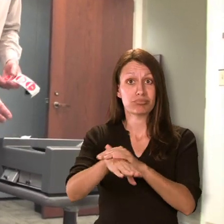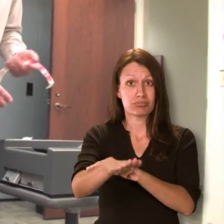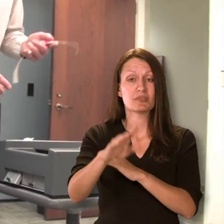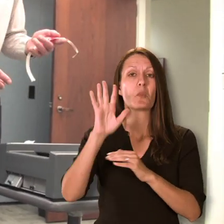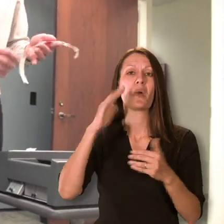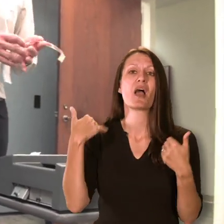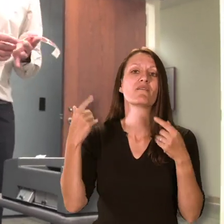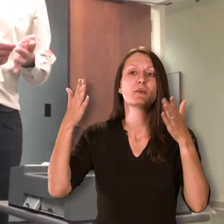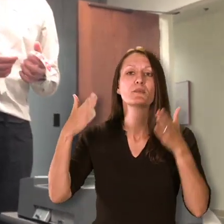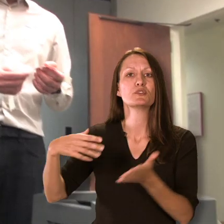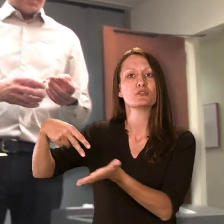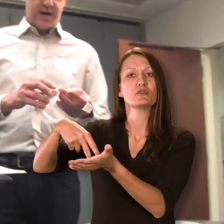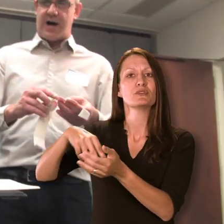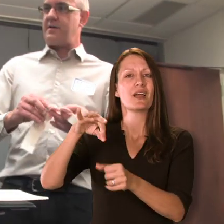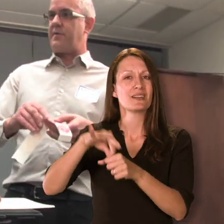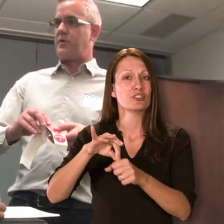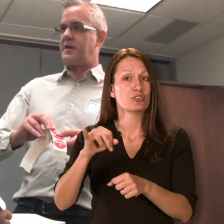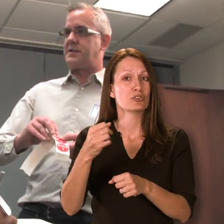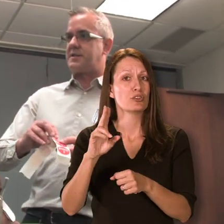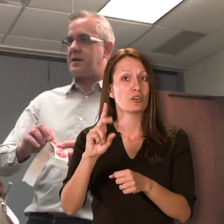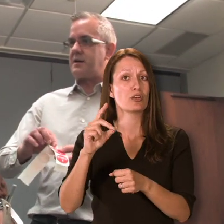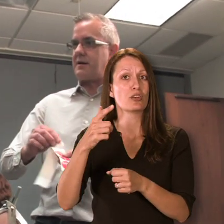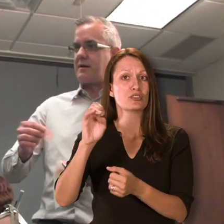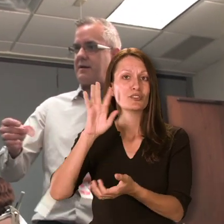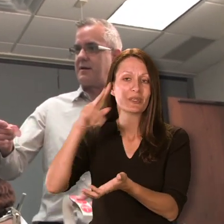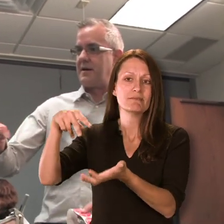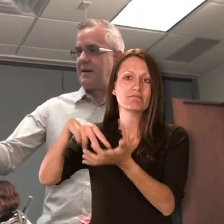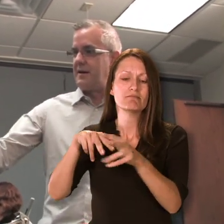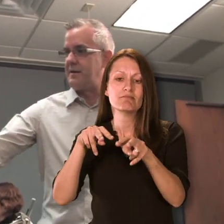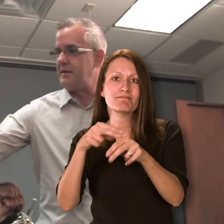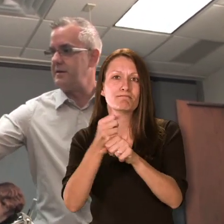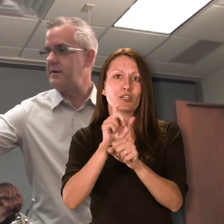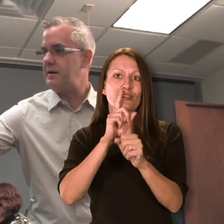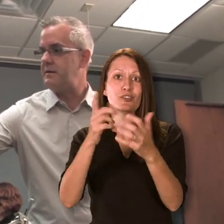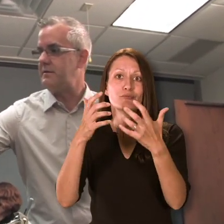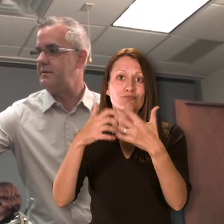An Election Judge will be standing by in case you need help